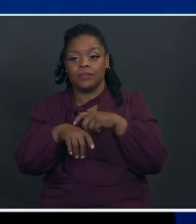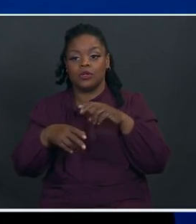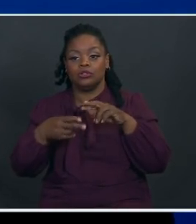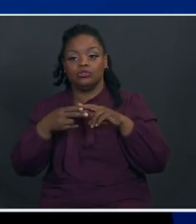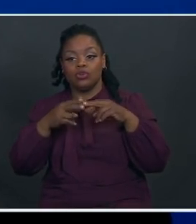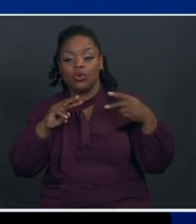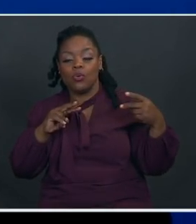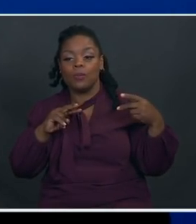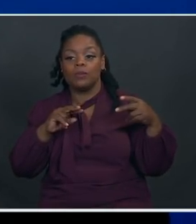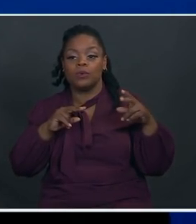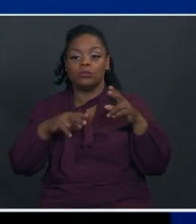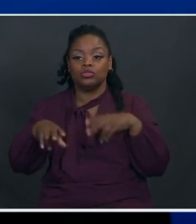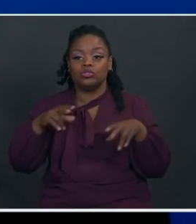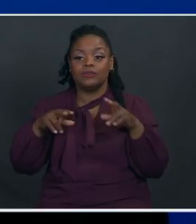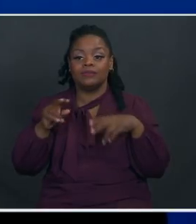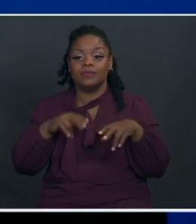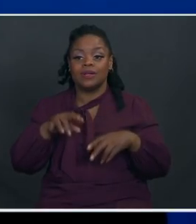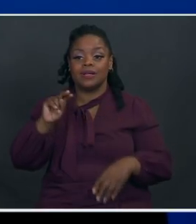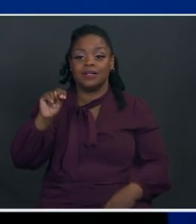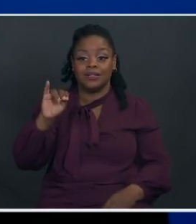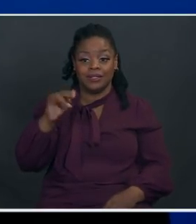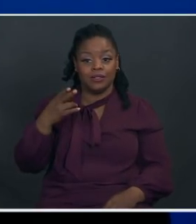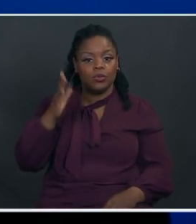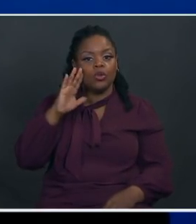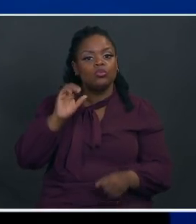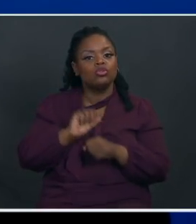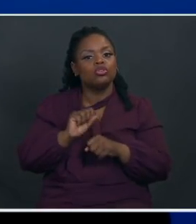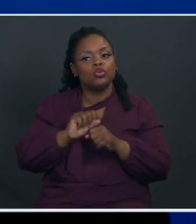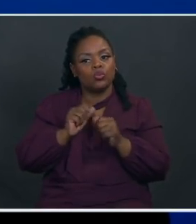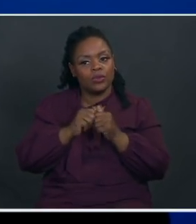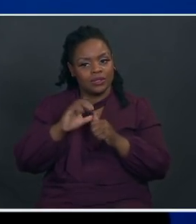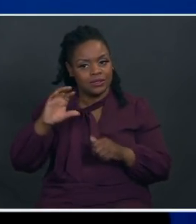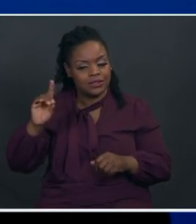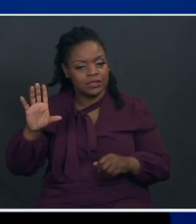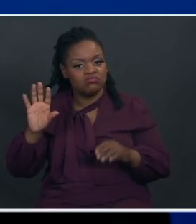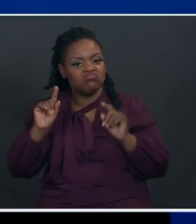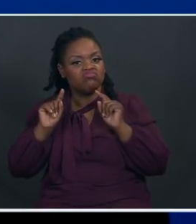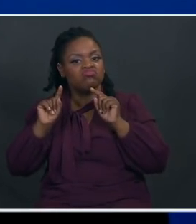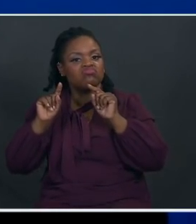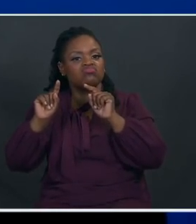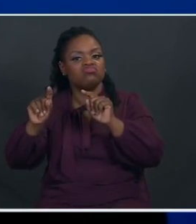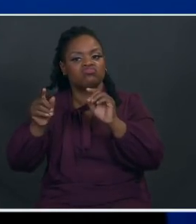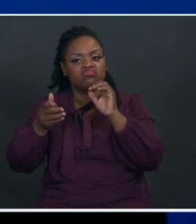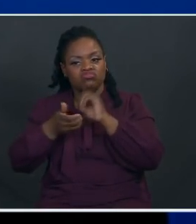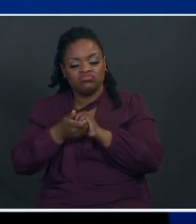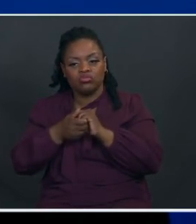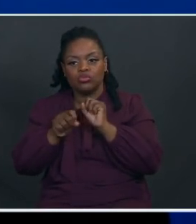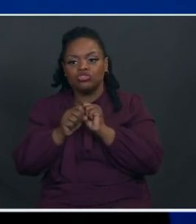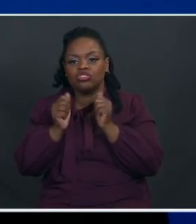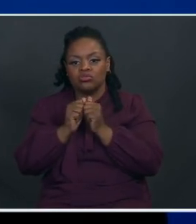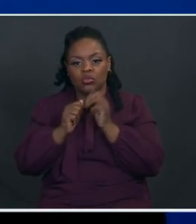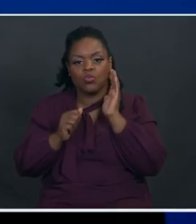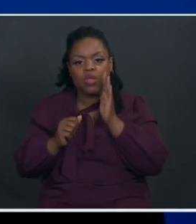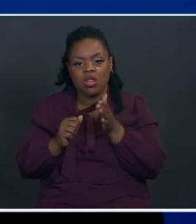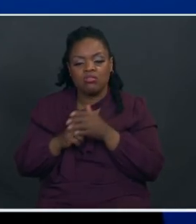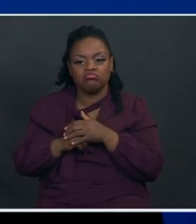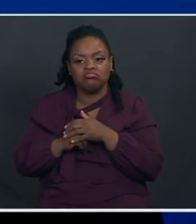the NIH will be collaborating with the CDC in looking at what the functional characteristics of these are.